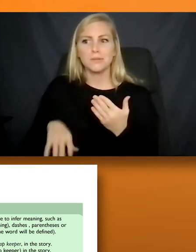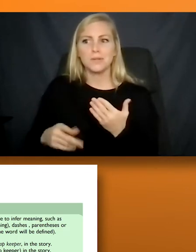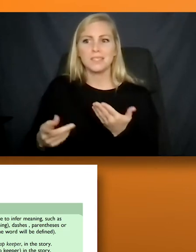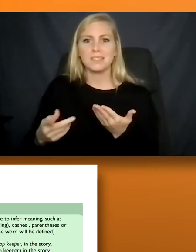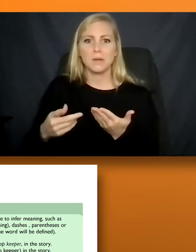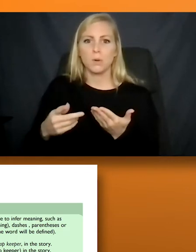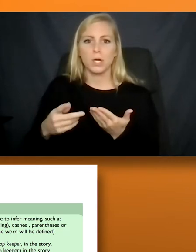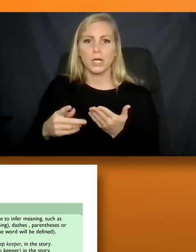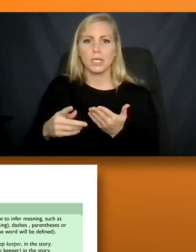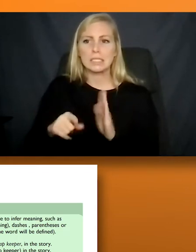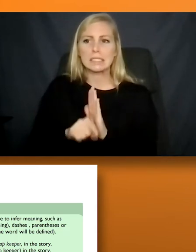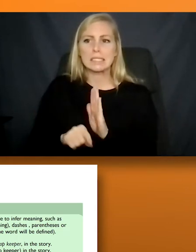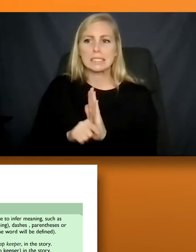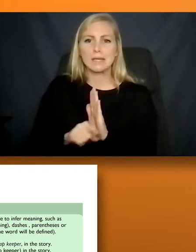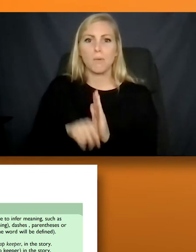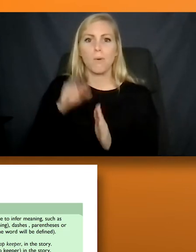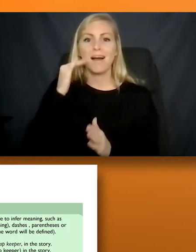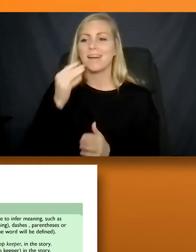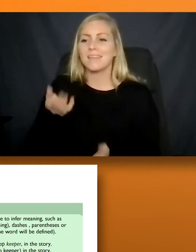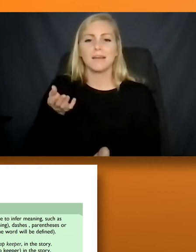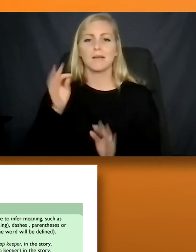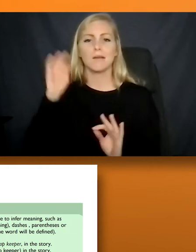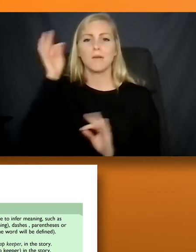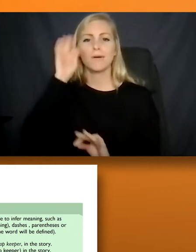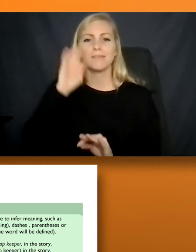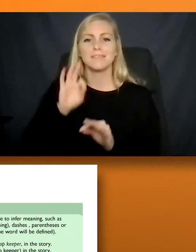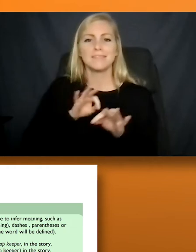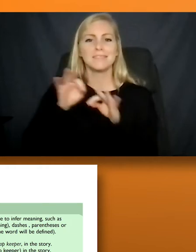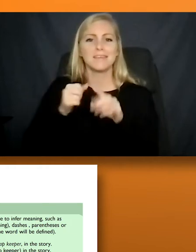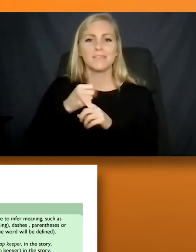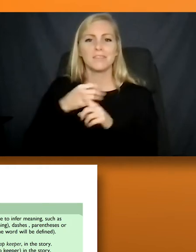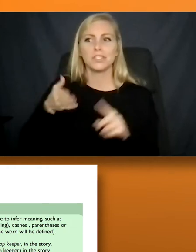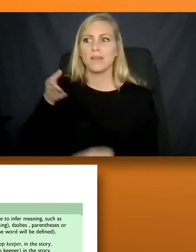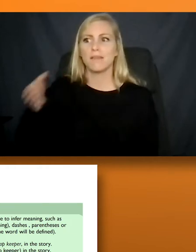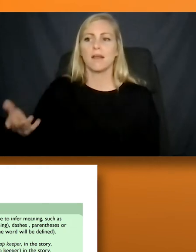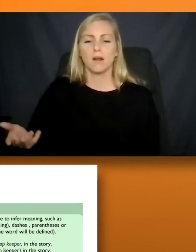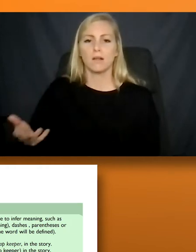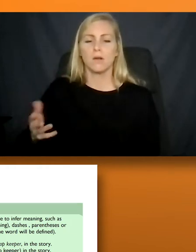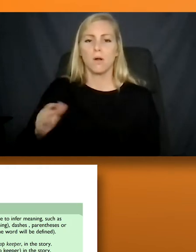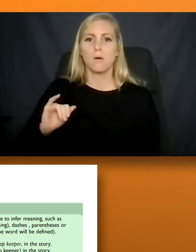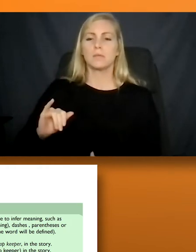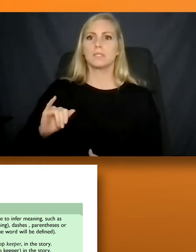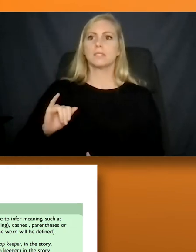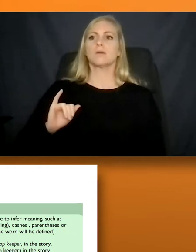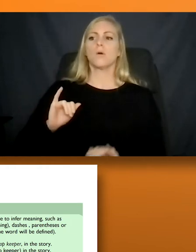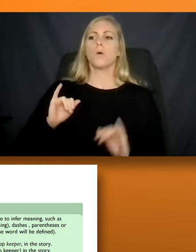that the definition was right there. So that was kind of something, like, hit me. We need to really be sure